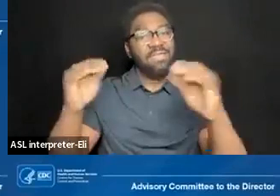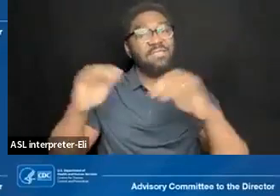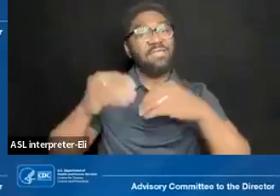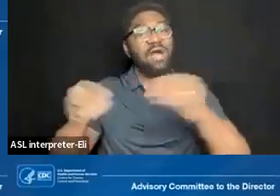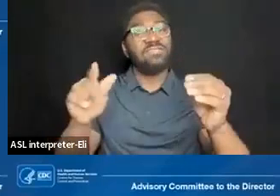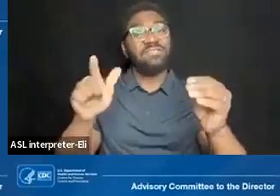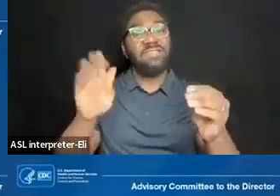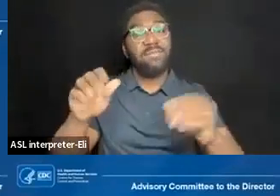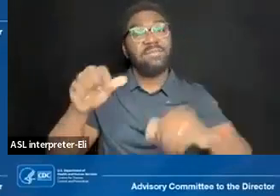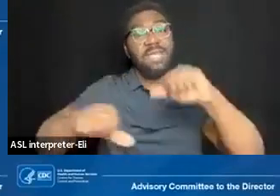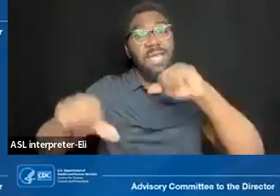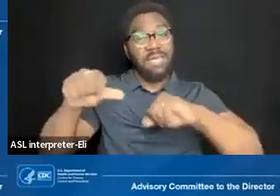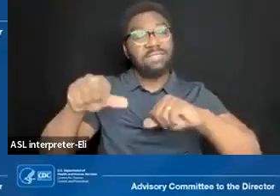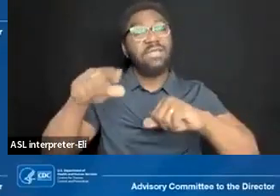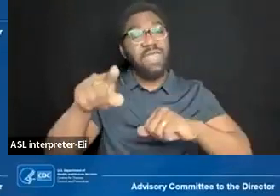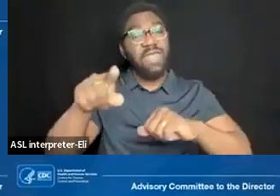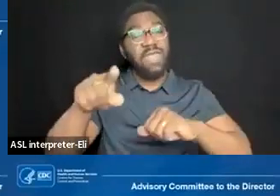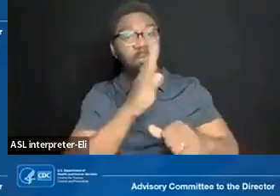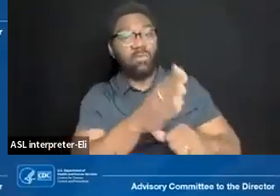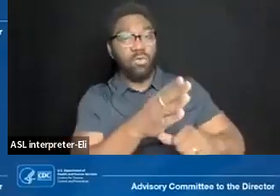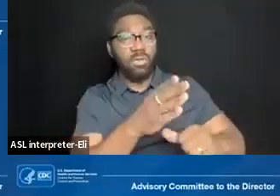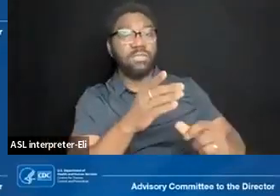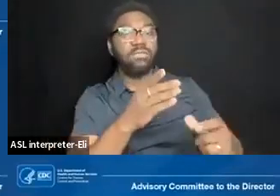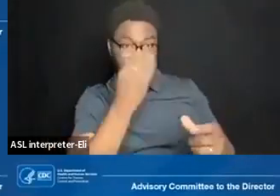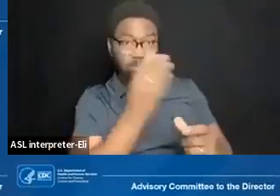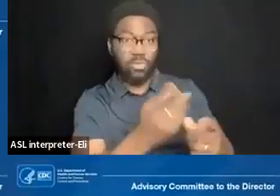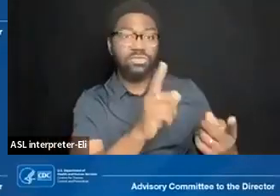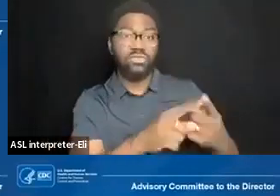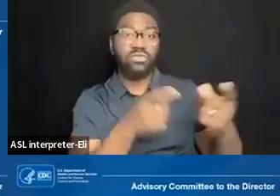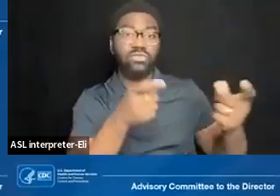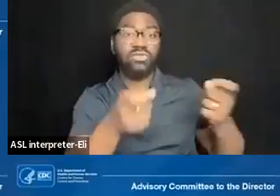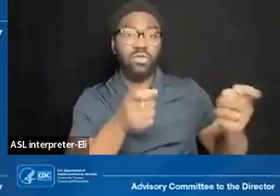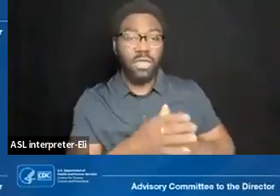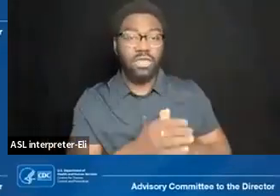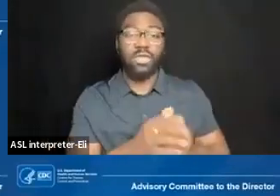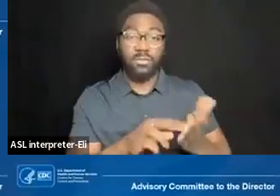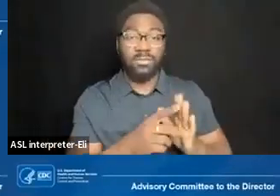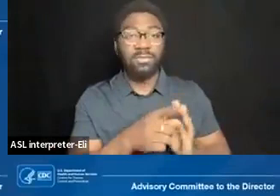to the director, and that will immediately improve accountability for delivering timely information.